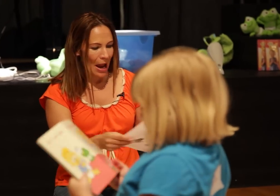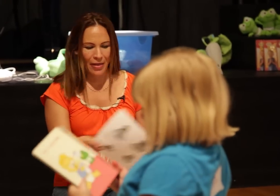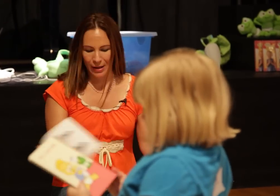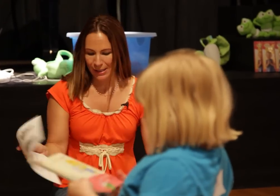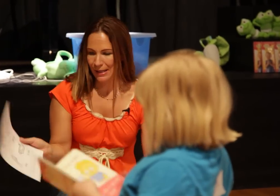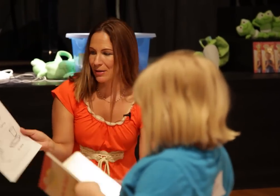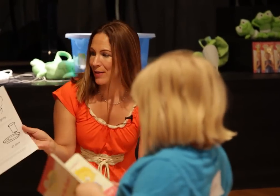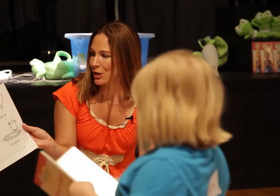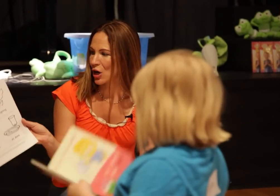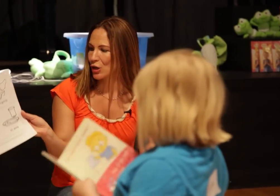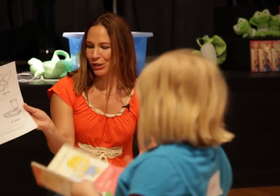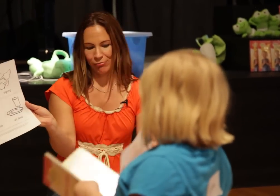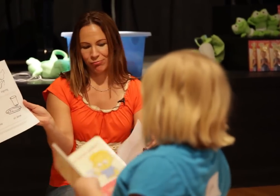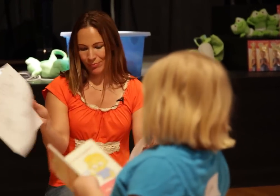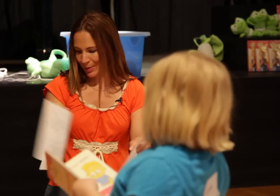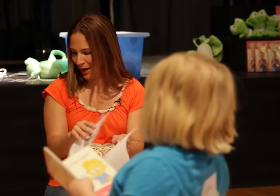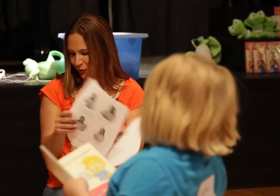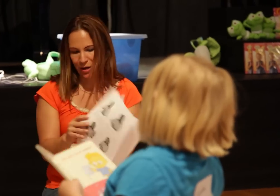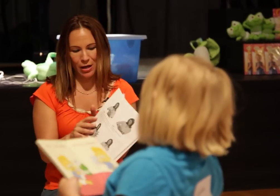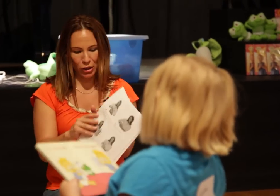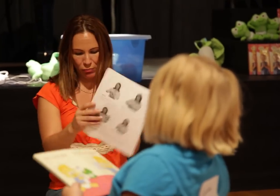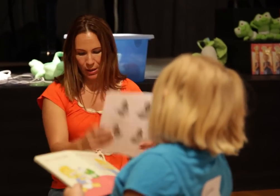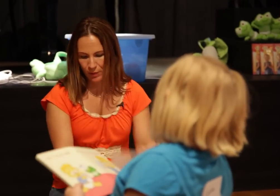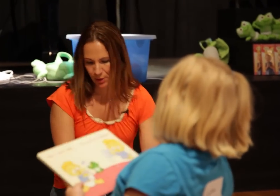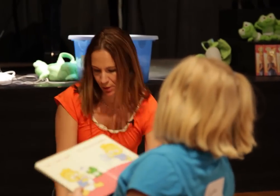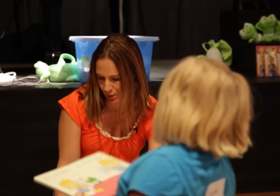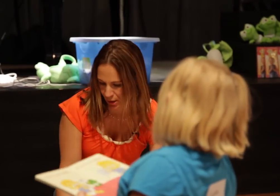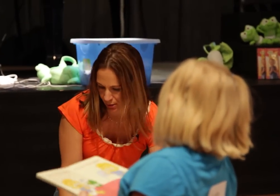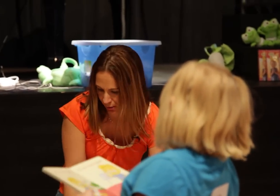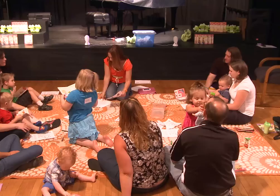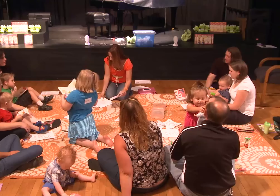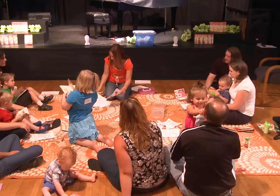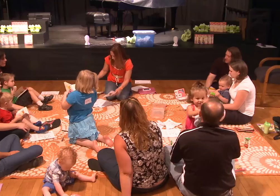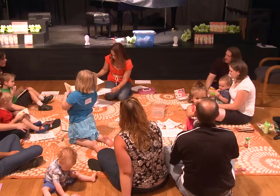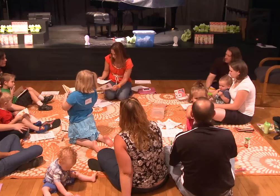Then like I said the flash cards back and front there too. There we go.